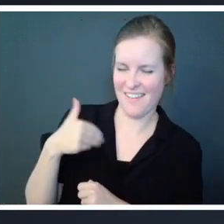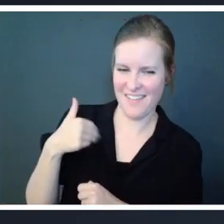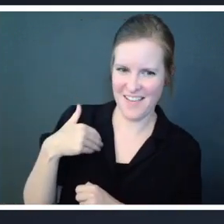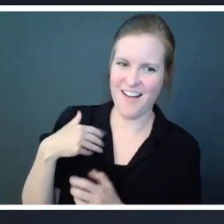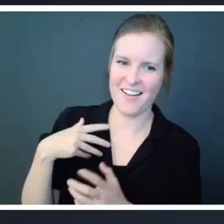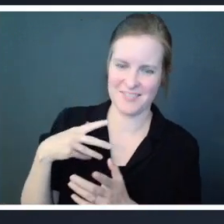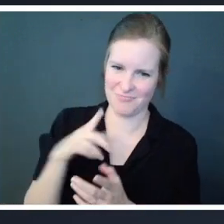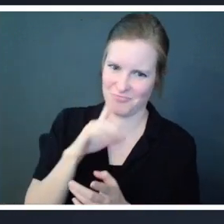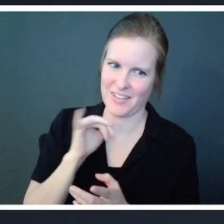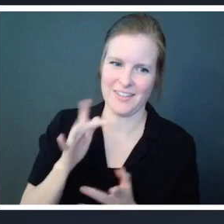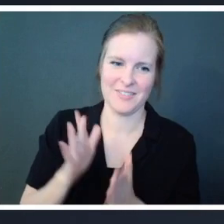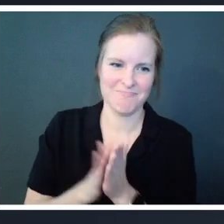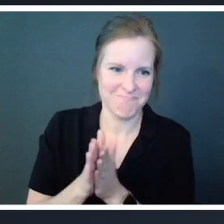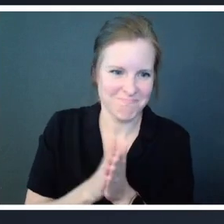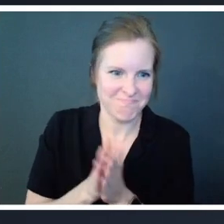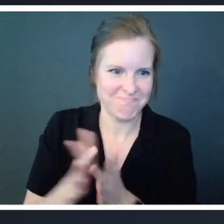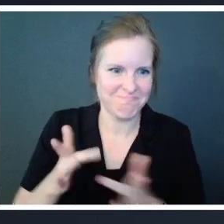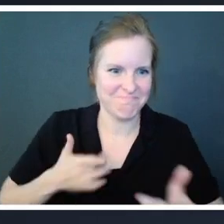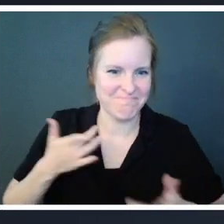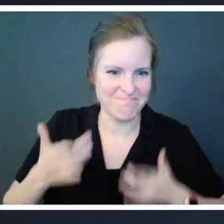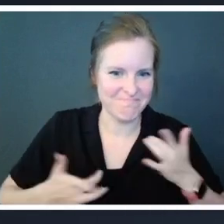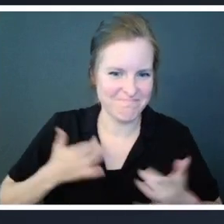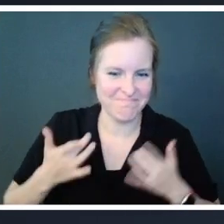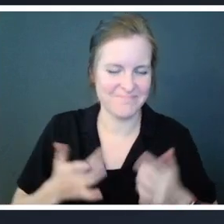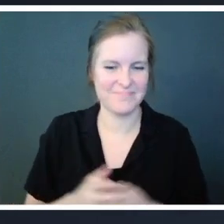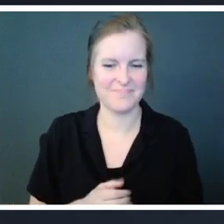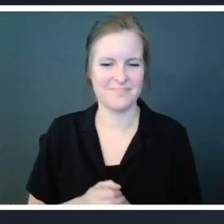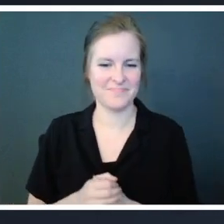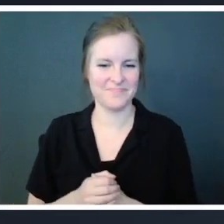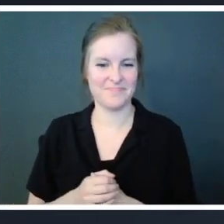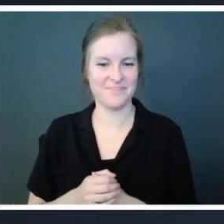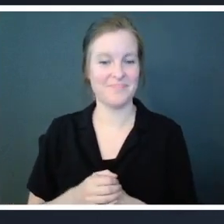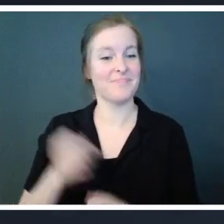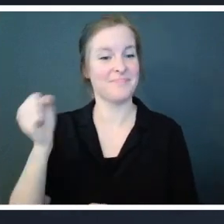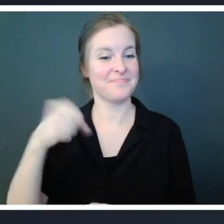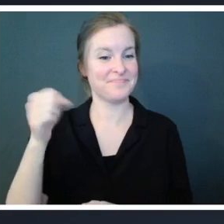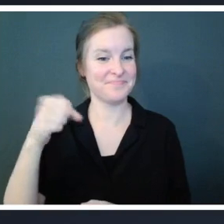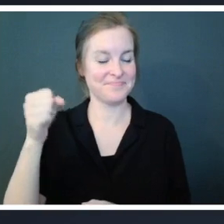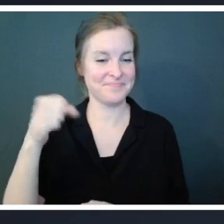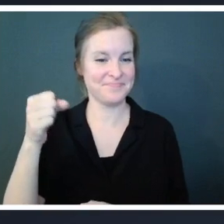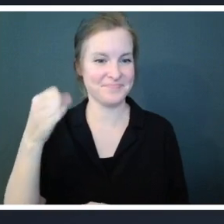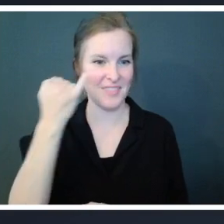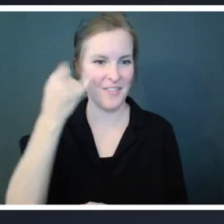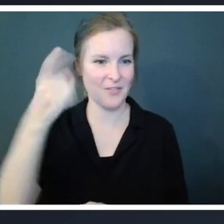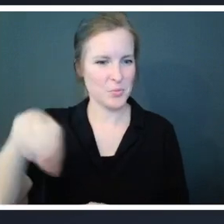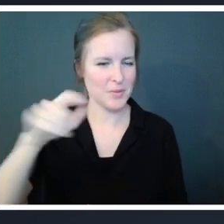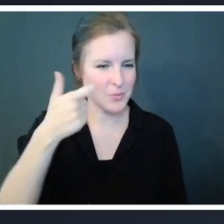because it reminds me to share that if you are watching and listening and engaging in the chat,